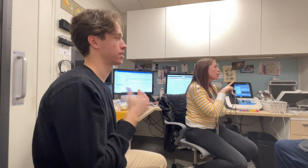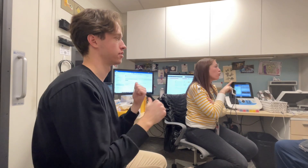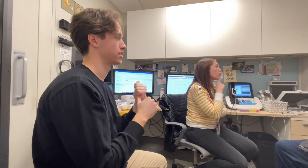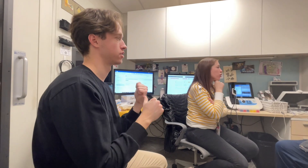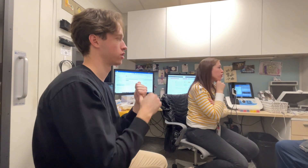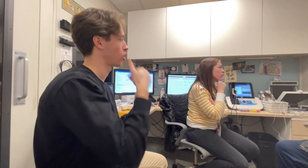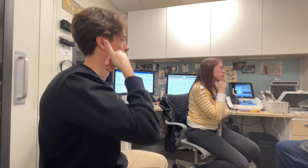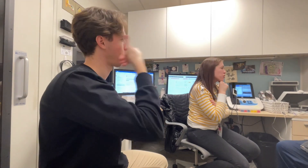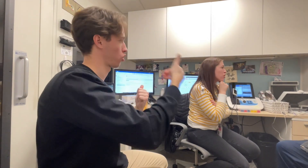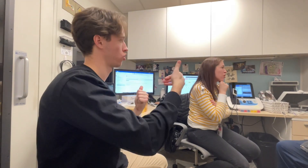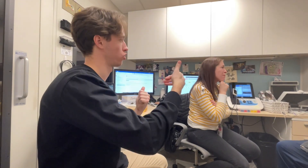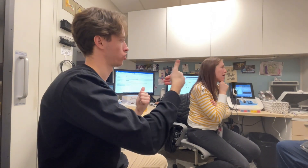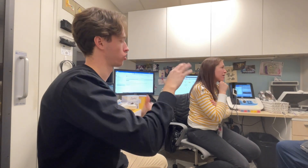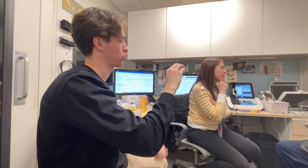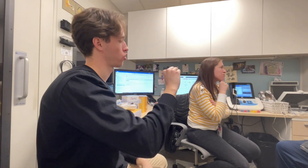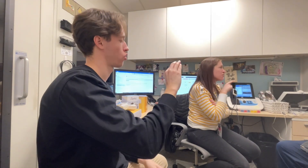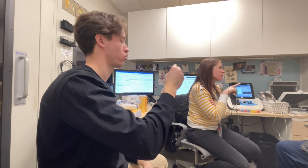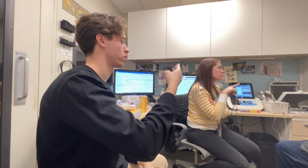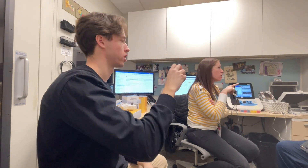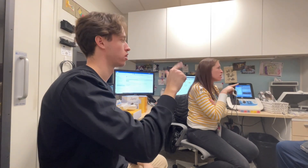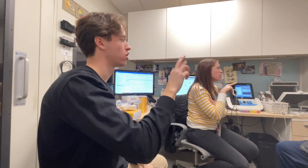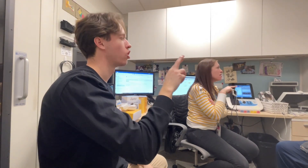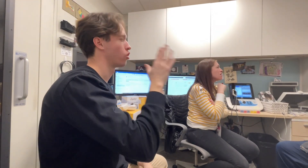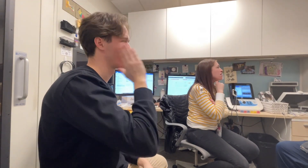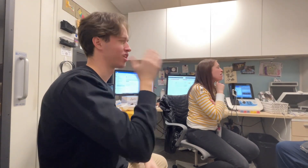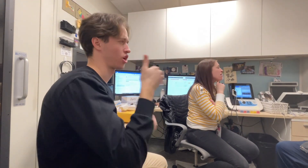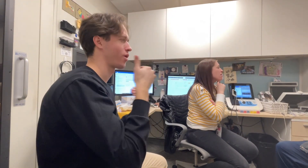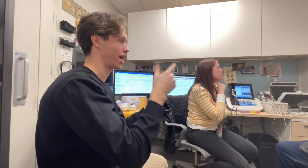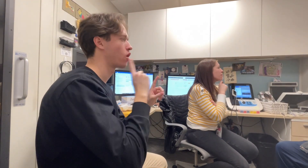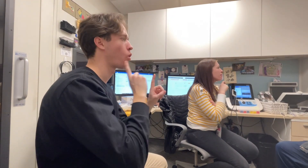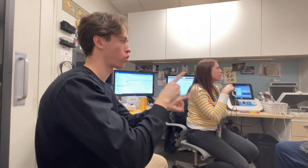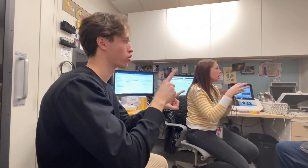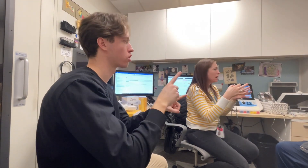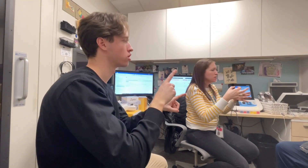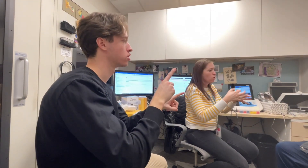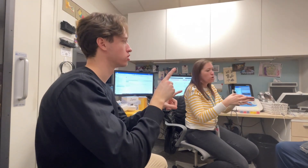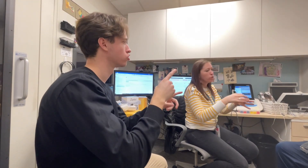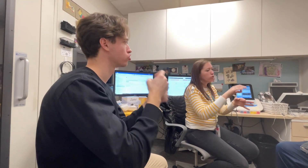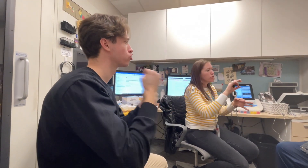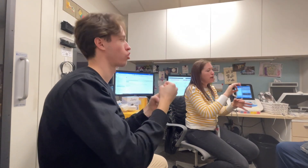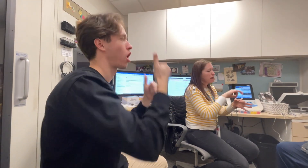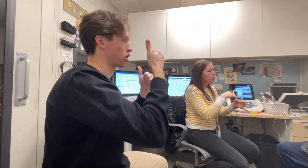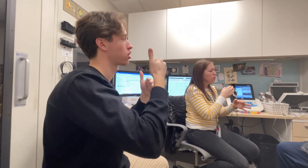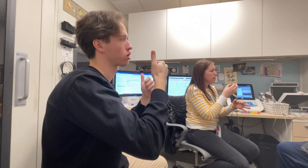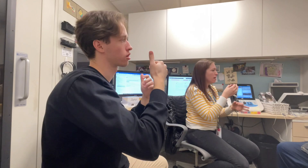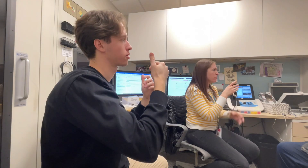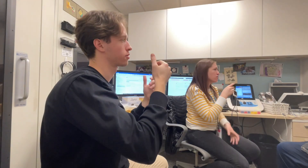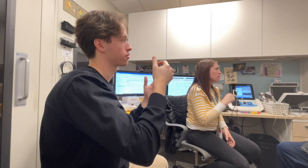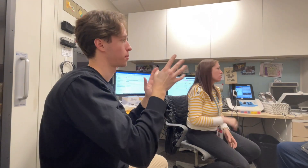going to order you the stronger magnet for this one um it has a whole new cable and everything